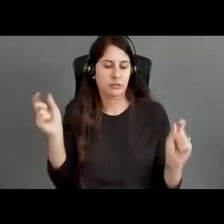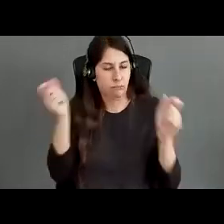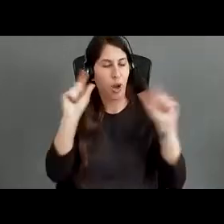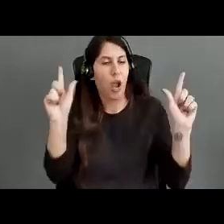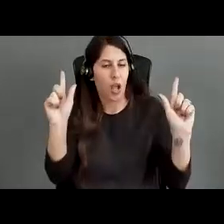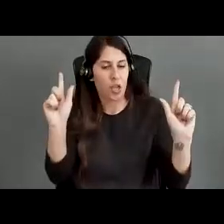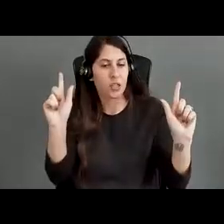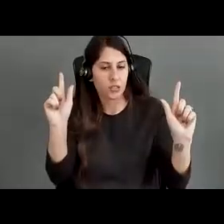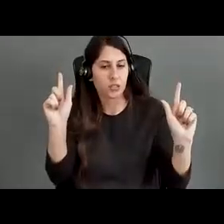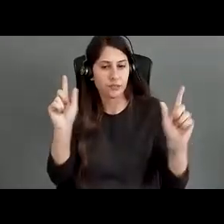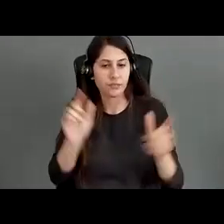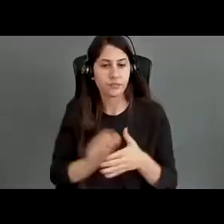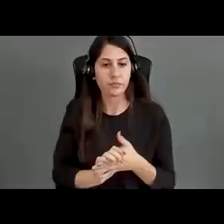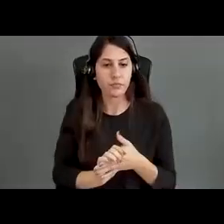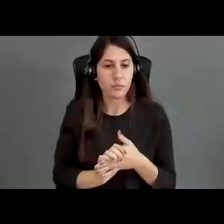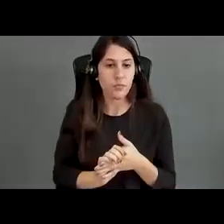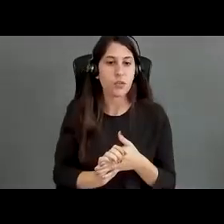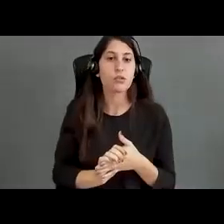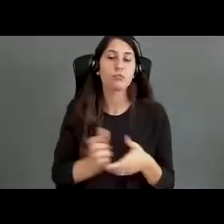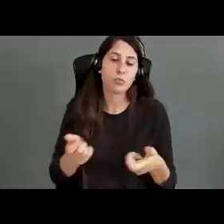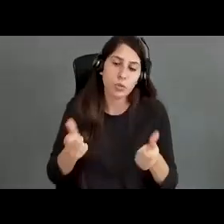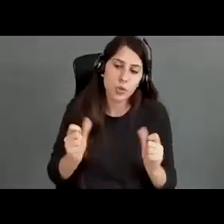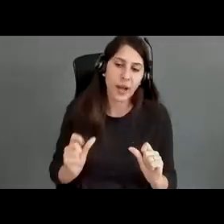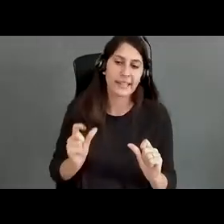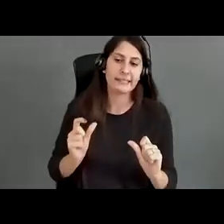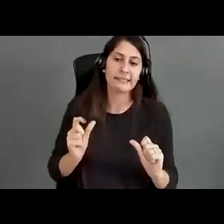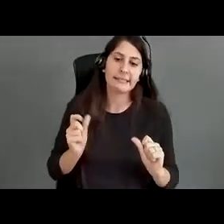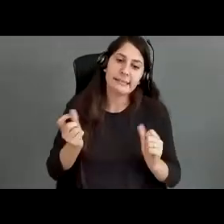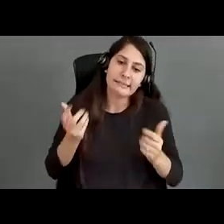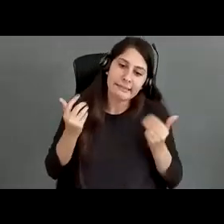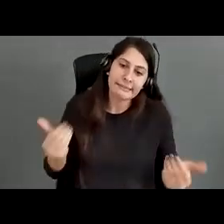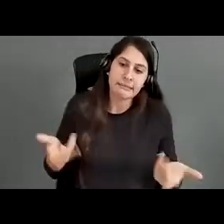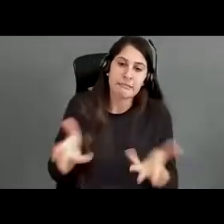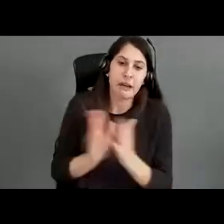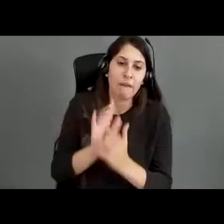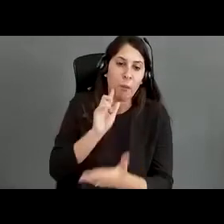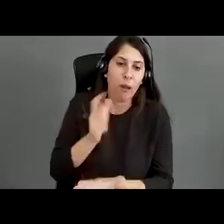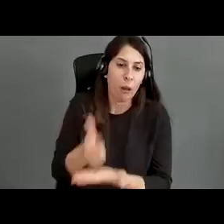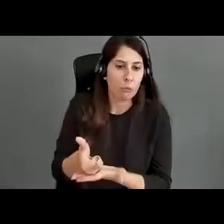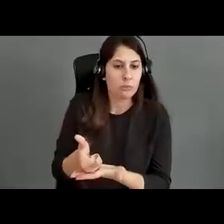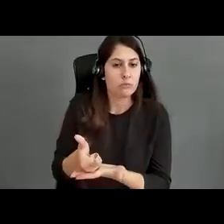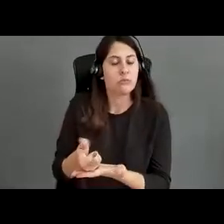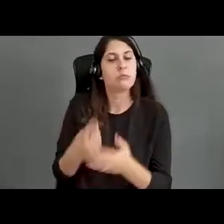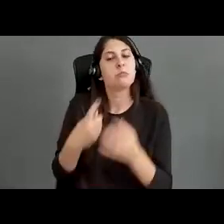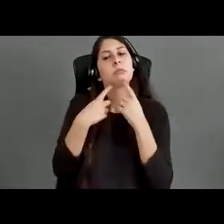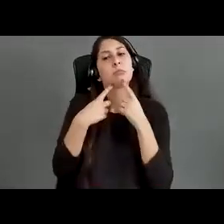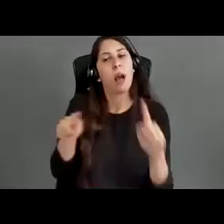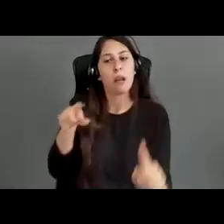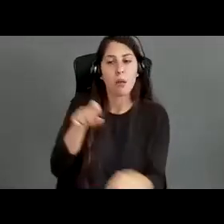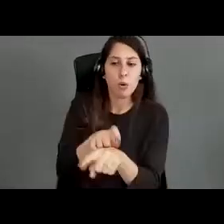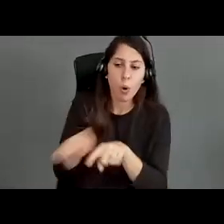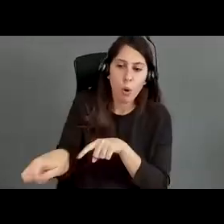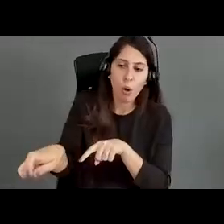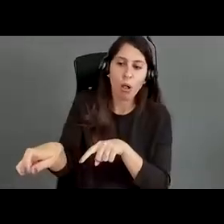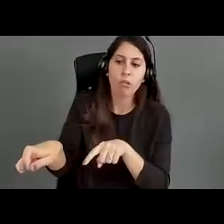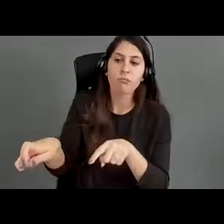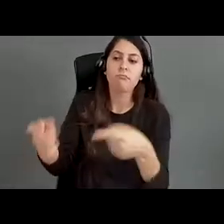So you work your courage up to seek services, you finally make the calls and then you run into these barriers,